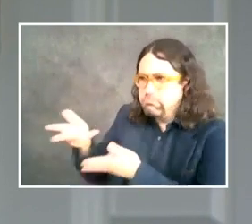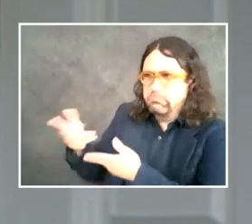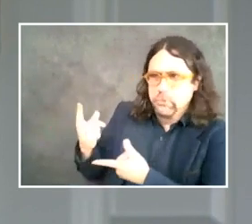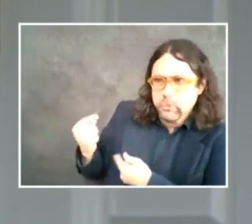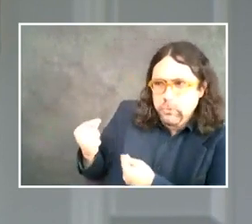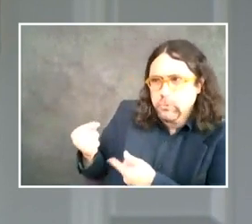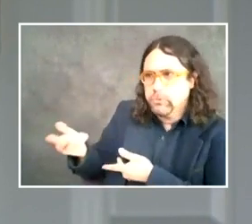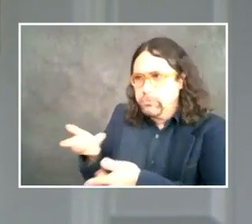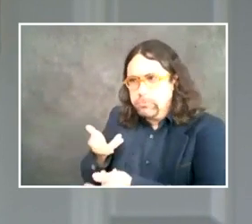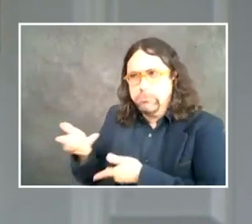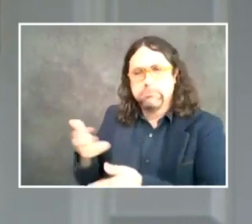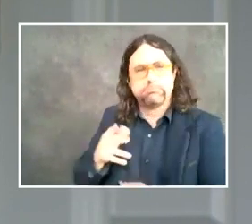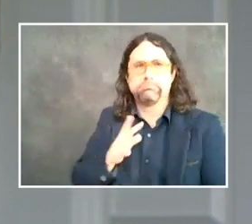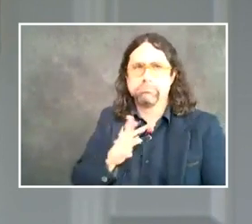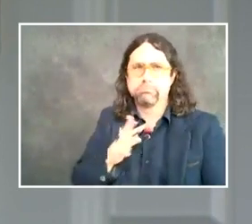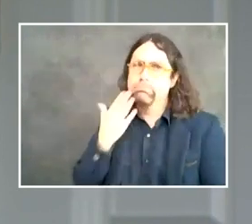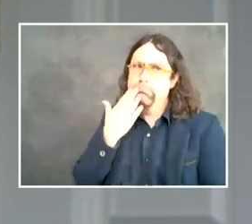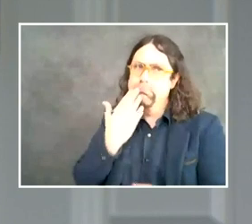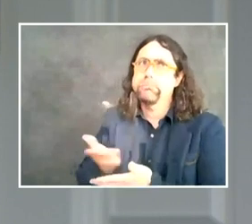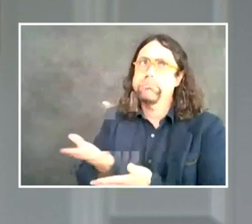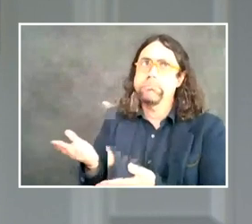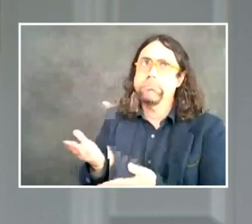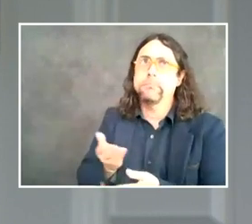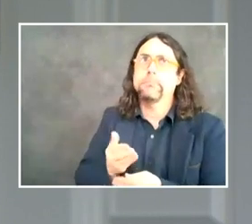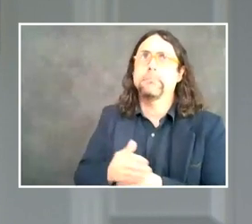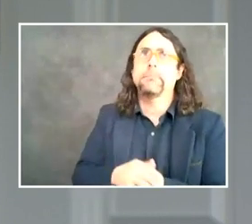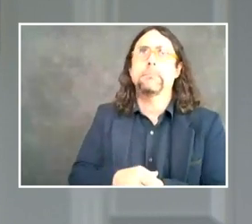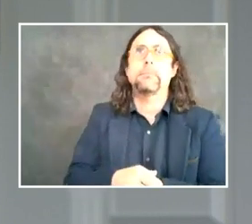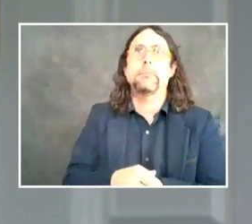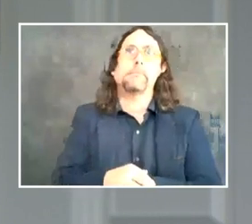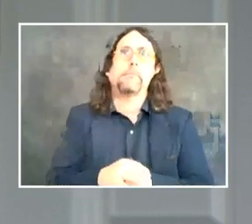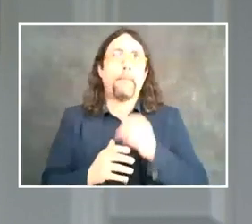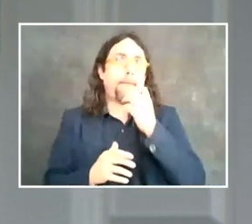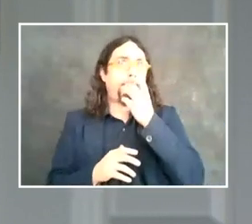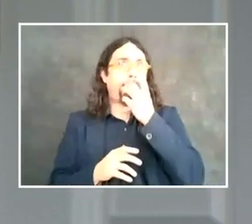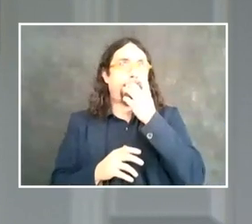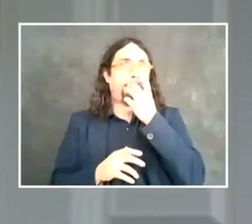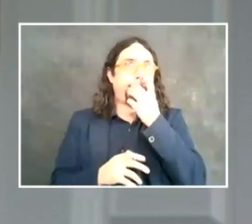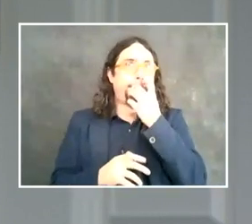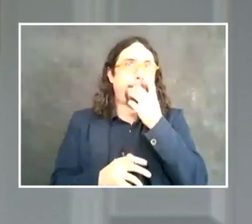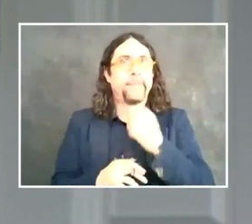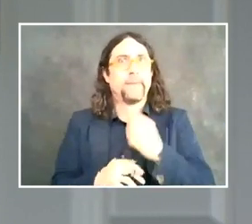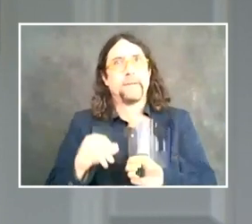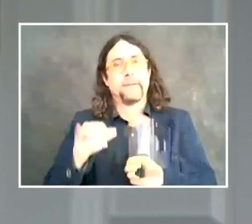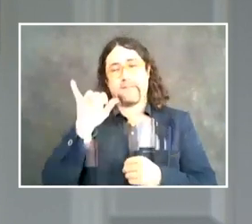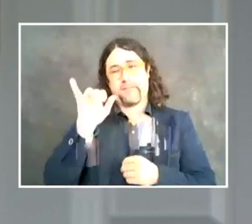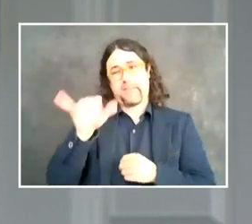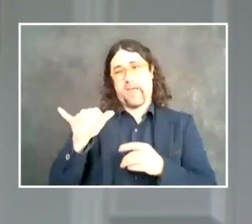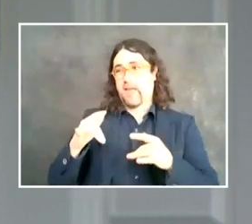SHOULD NOT EQUATE THAT TO HAVING A CONVERSATION REGARDING CONDONING A PARTICULAR EVENT. THAT EVENT LAST NIGHT NEVER